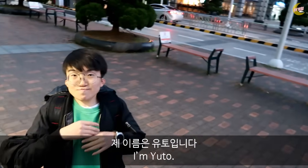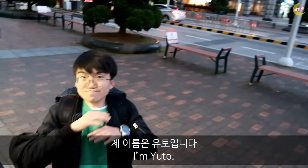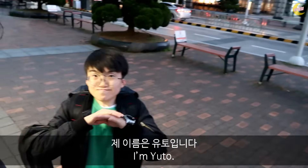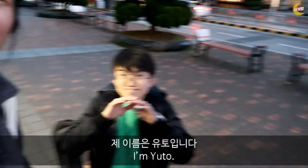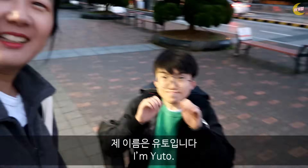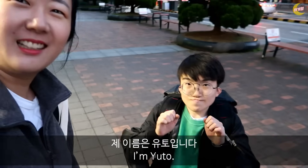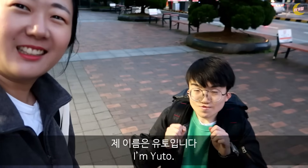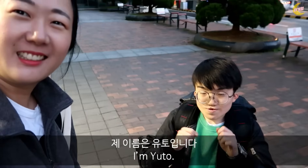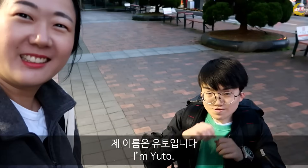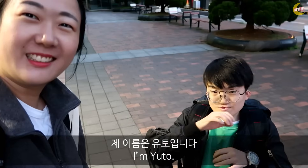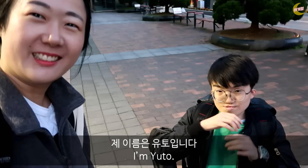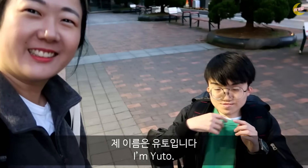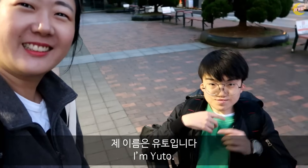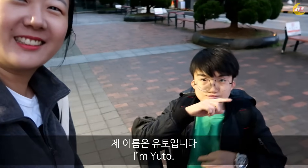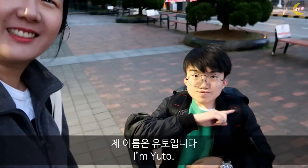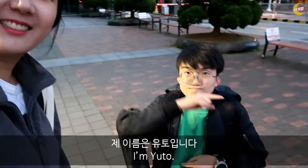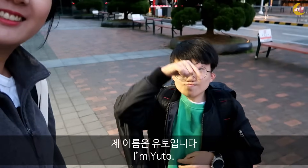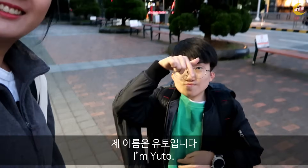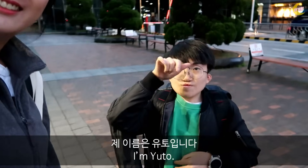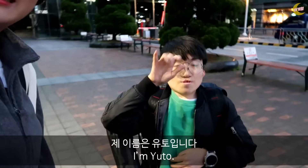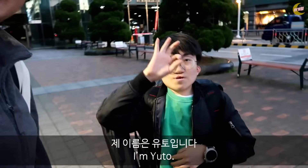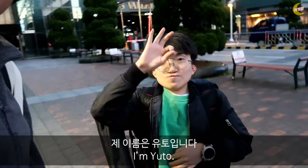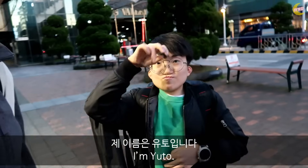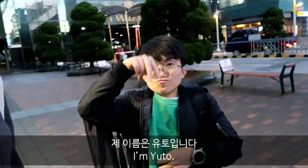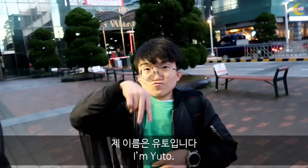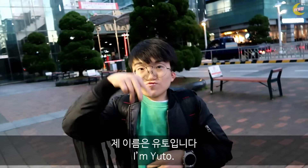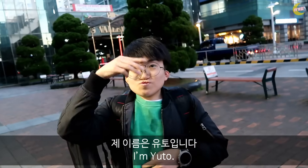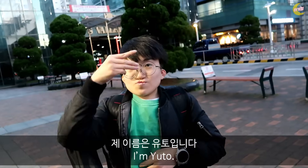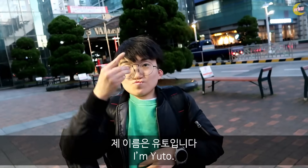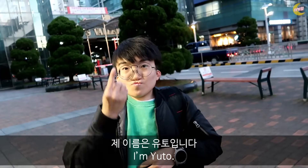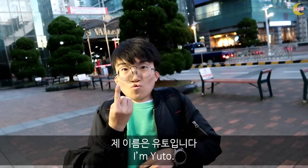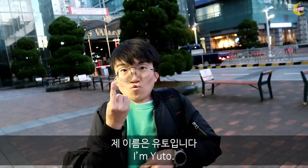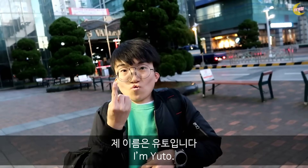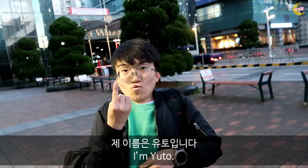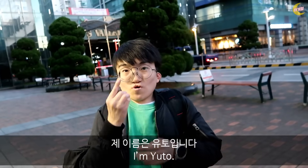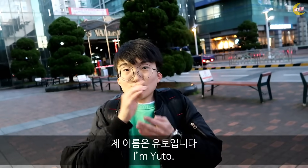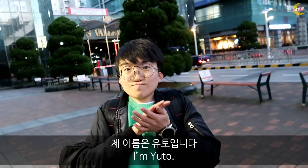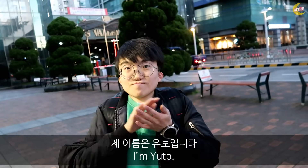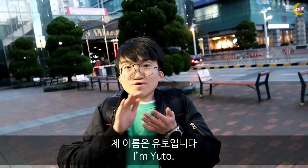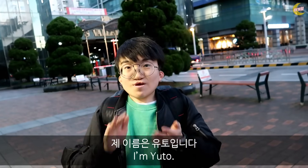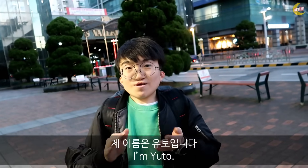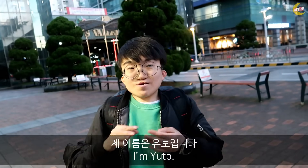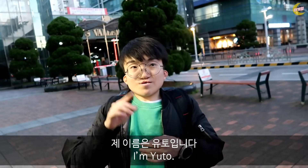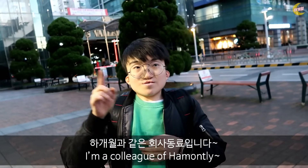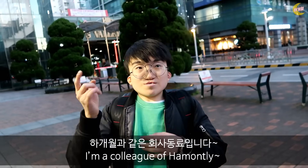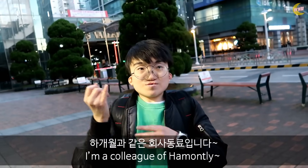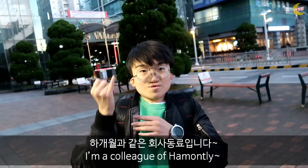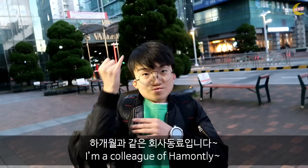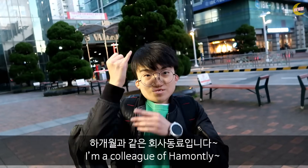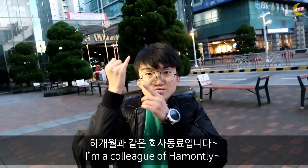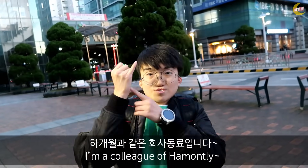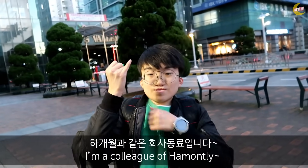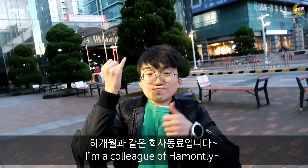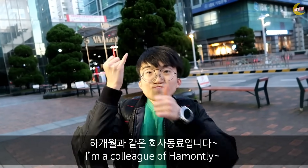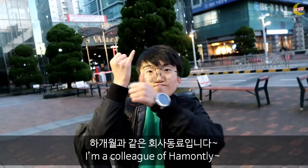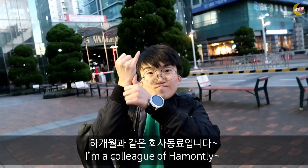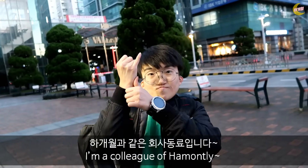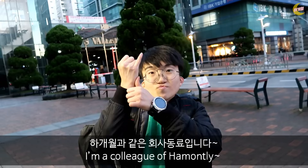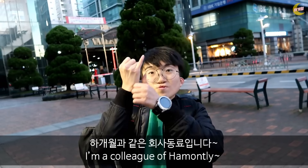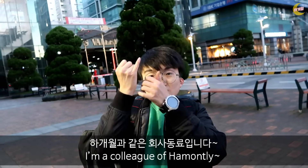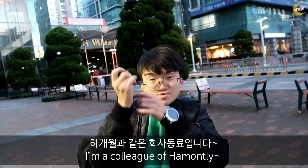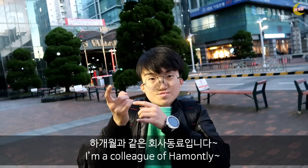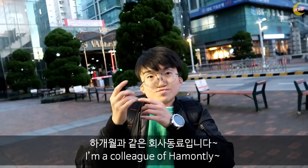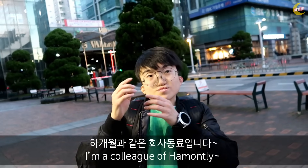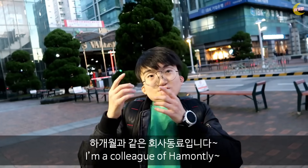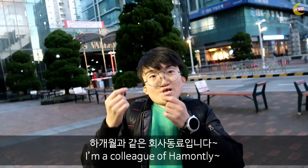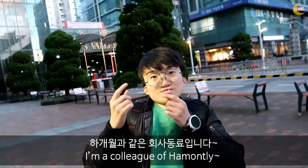I’m Yuto ~ I’m a colleague of Hamontly~